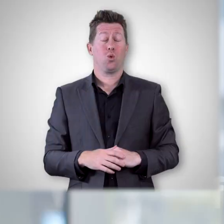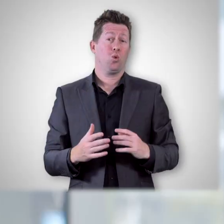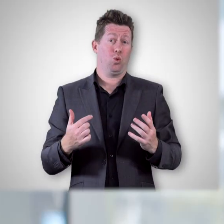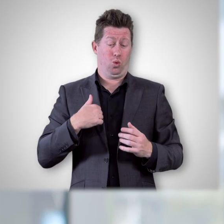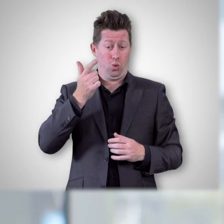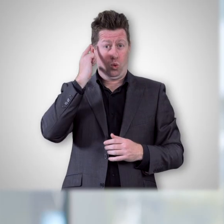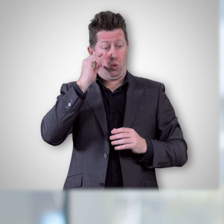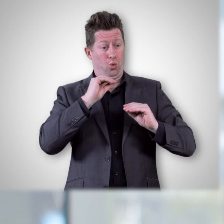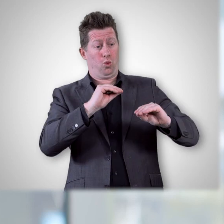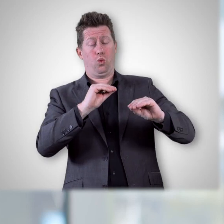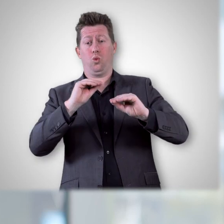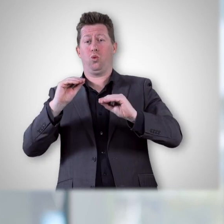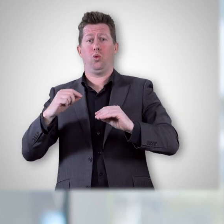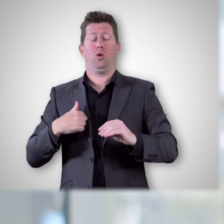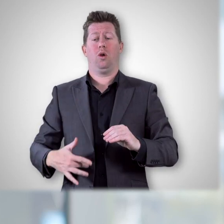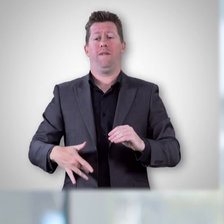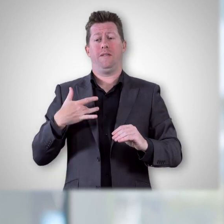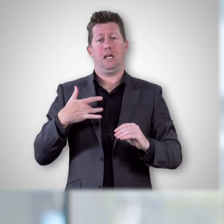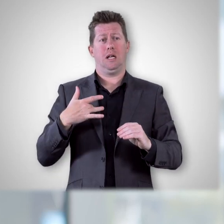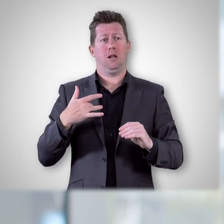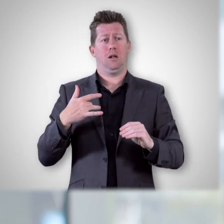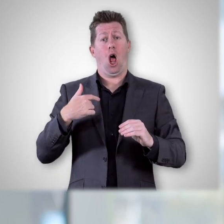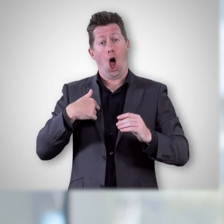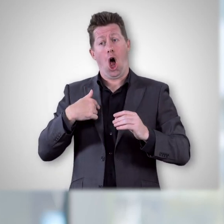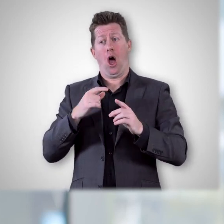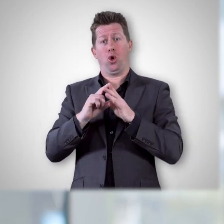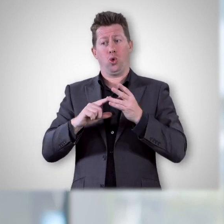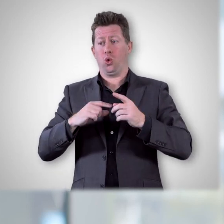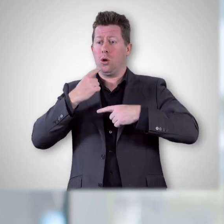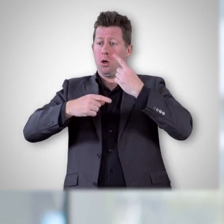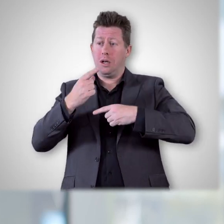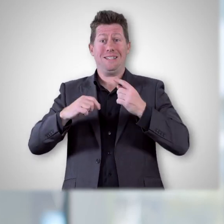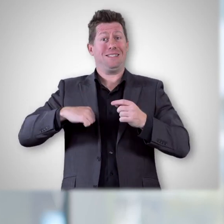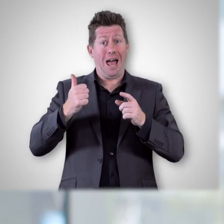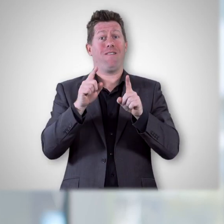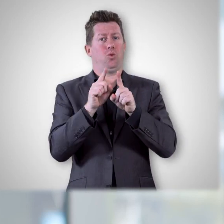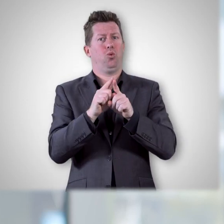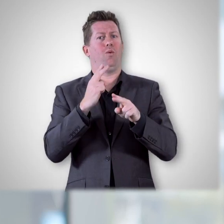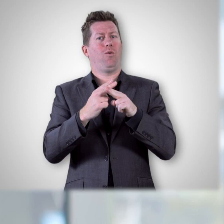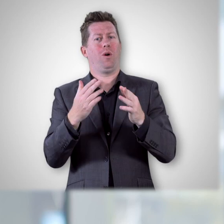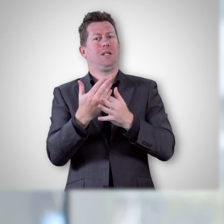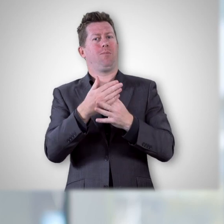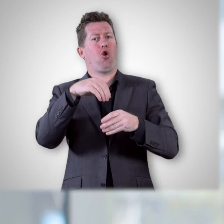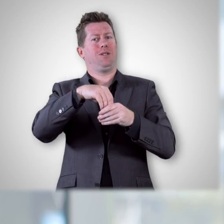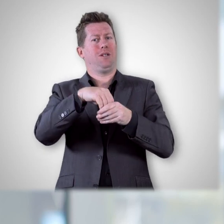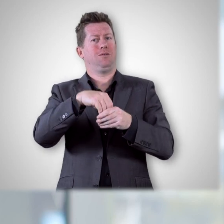As an educator I actually educate staff on how to create accessible content, so it's really